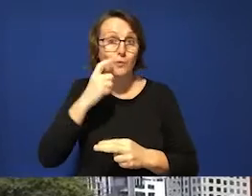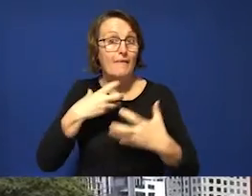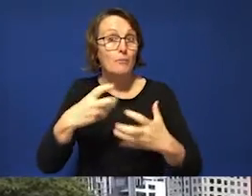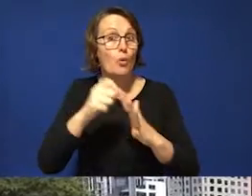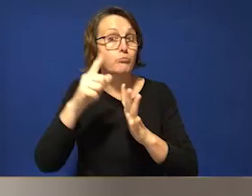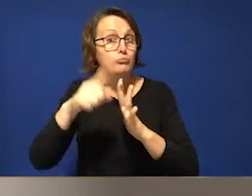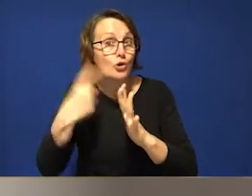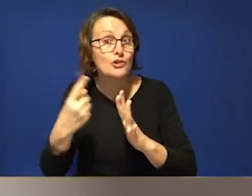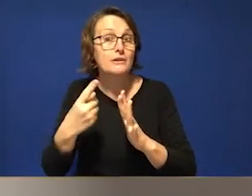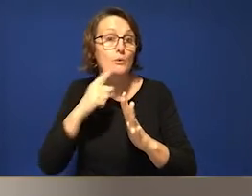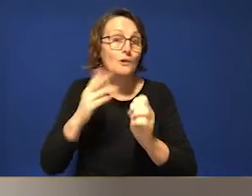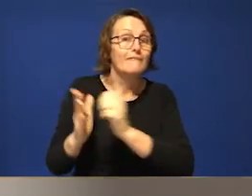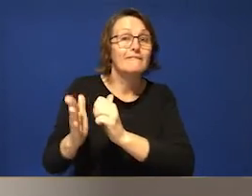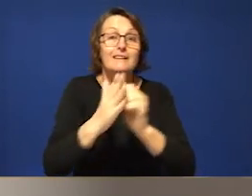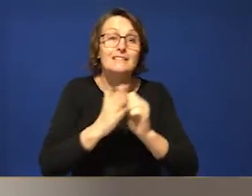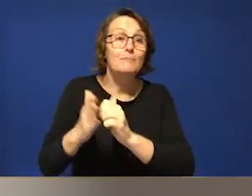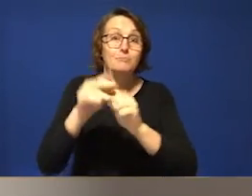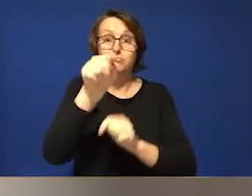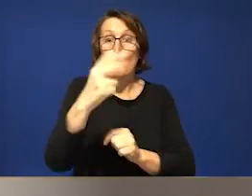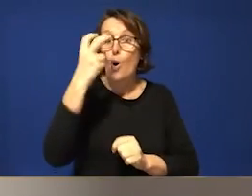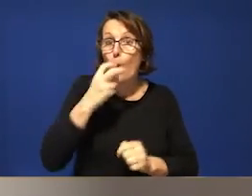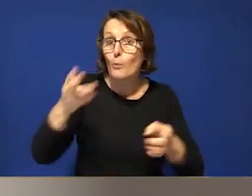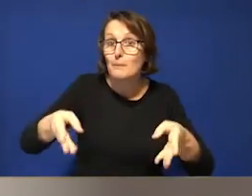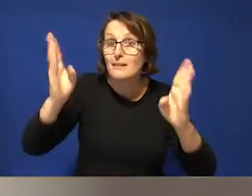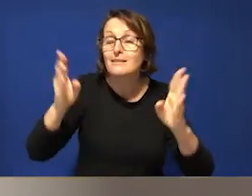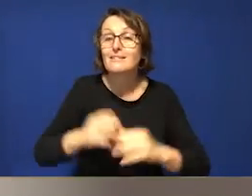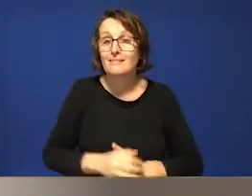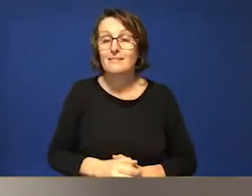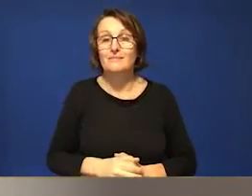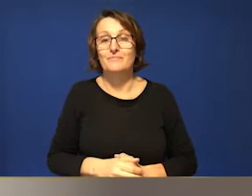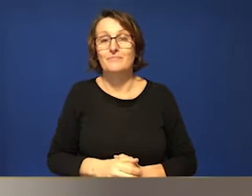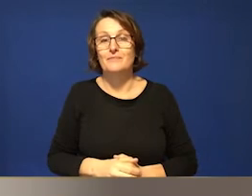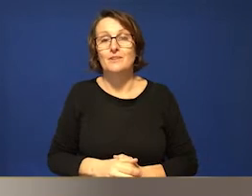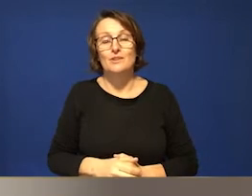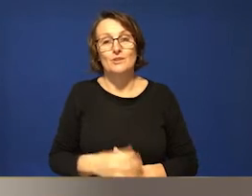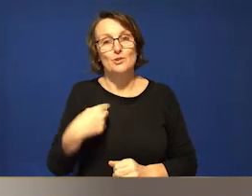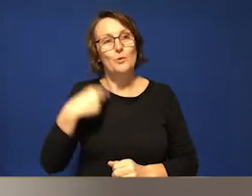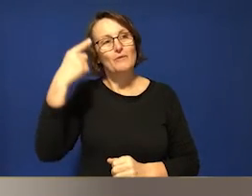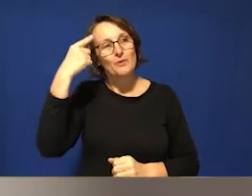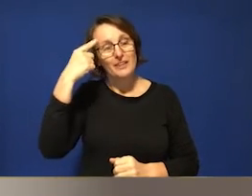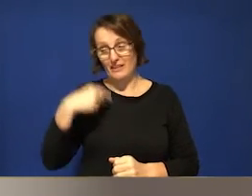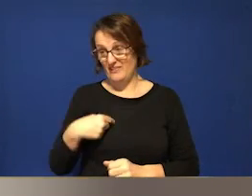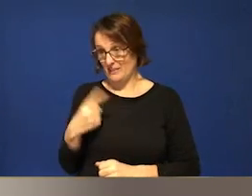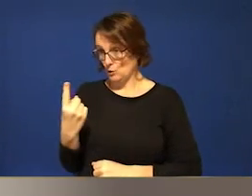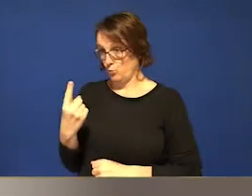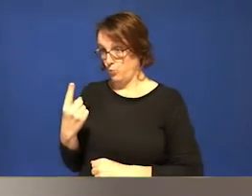that hopefully will deal with those problems as well. So you have to sit in this bigger continuum of like, we're just one architectural moment